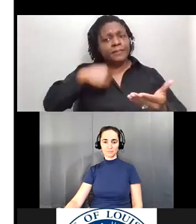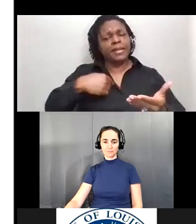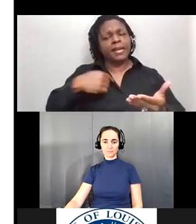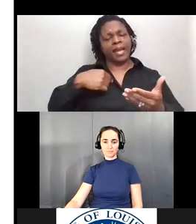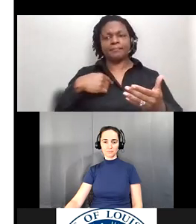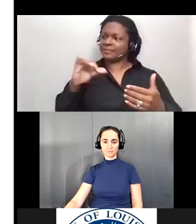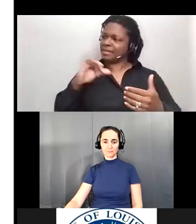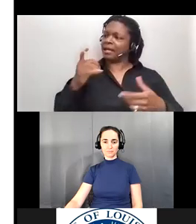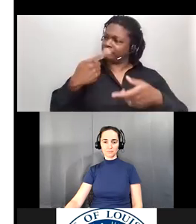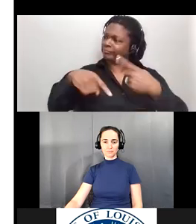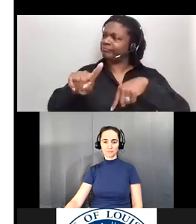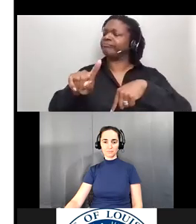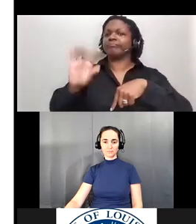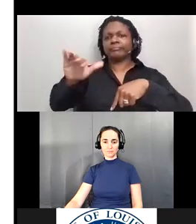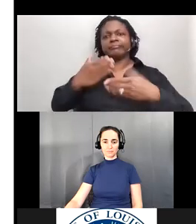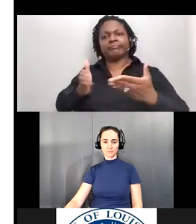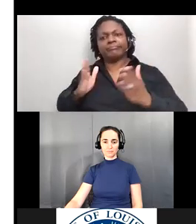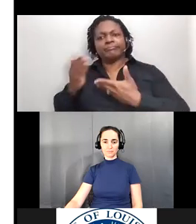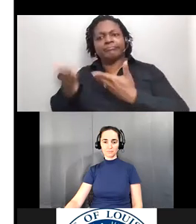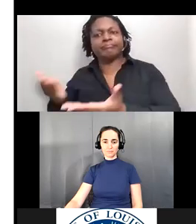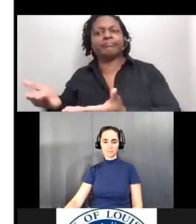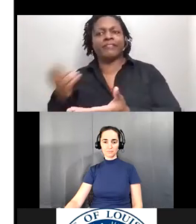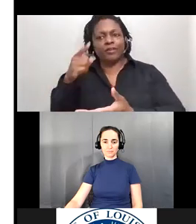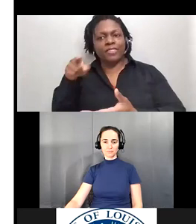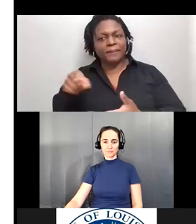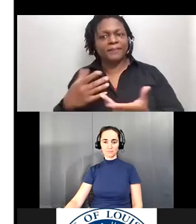people and I know we've got kind people on 16:08:39 this call. I know we've got polite